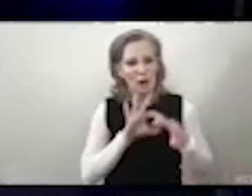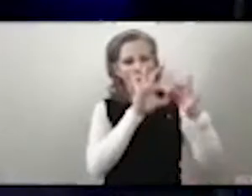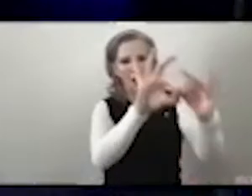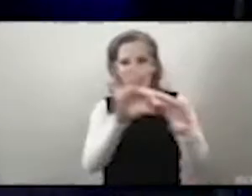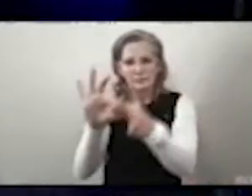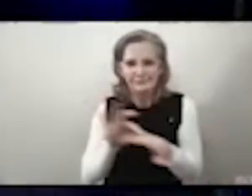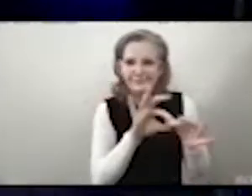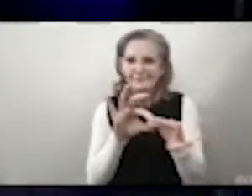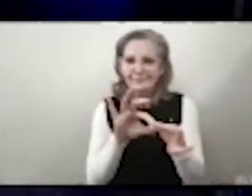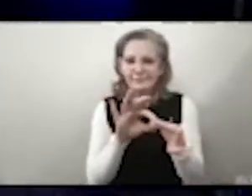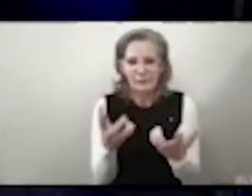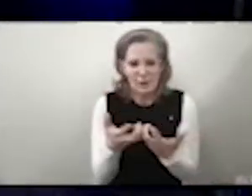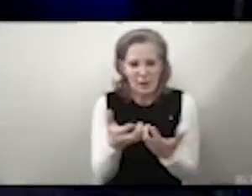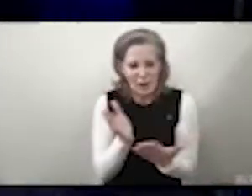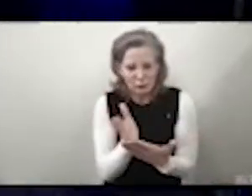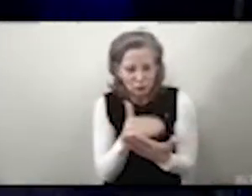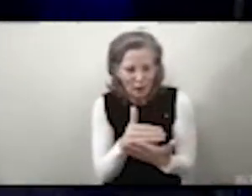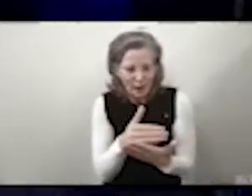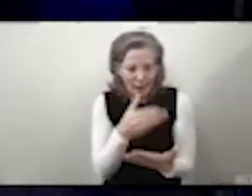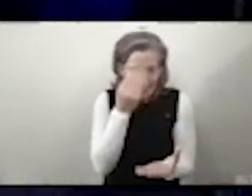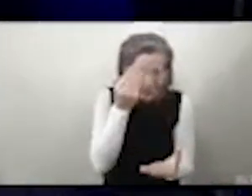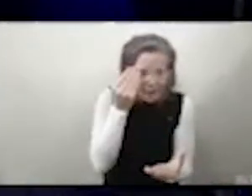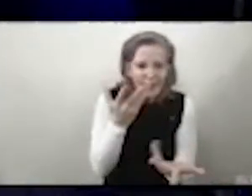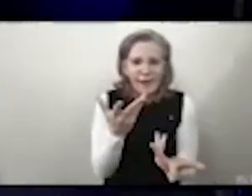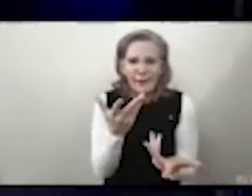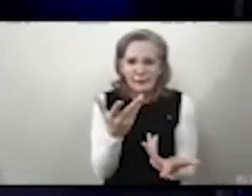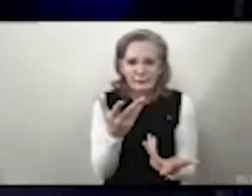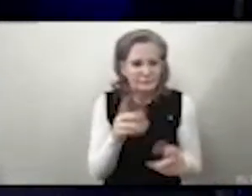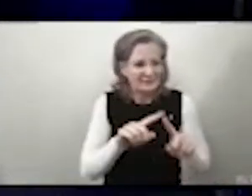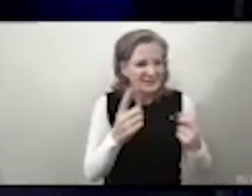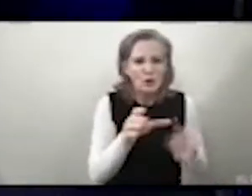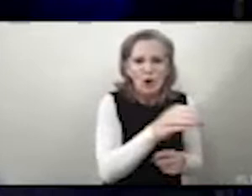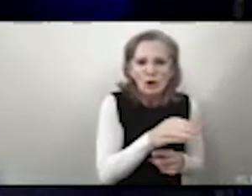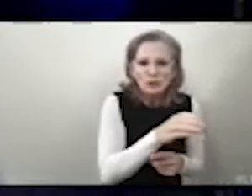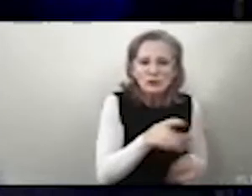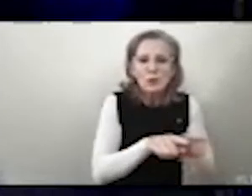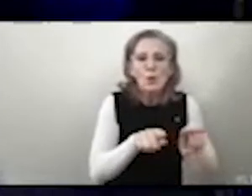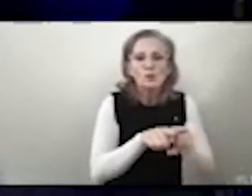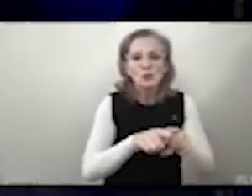as well as collaboration between business groups and sector leaders. To identify the learning gained from